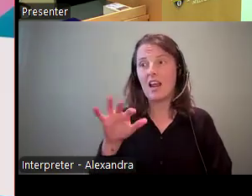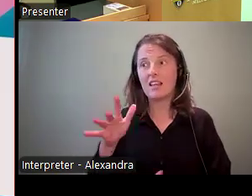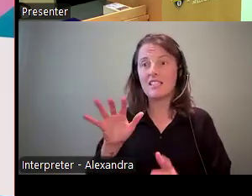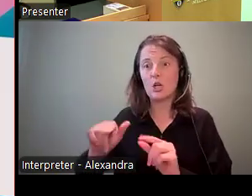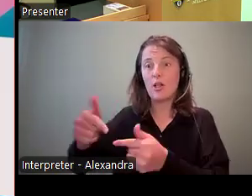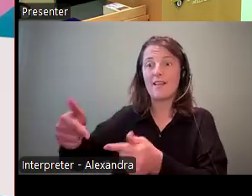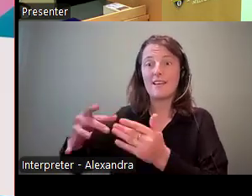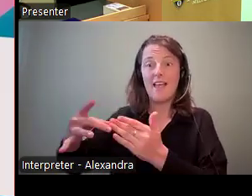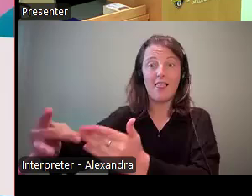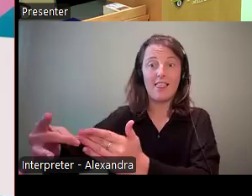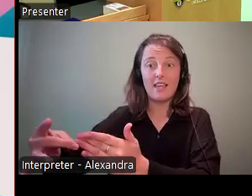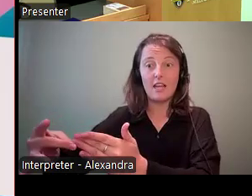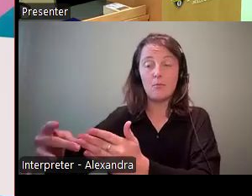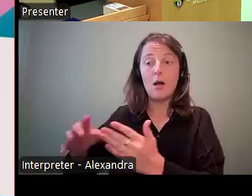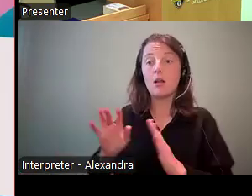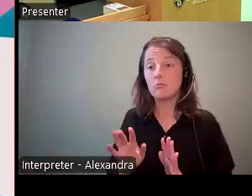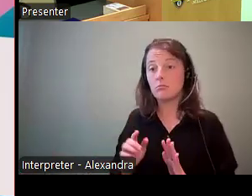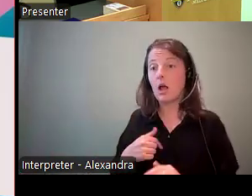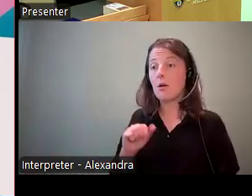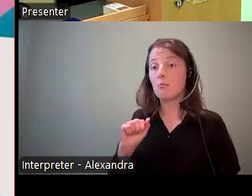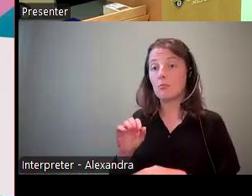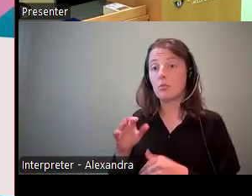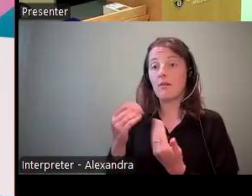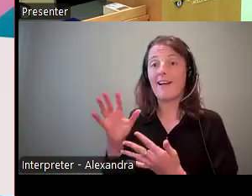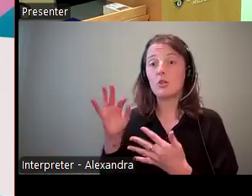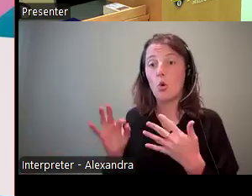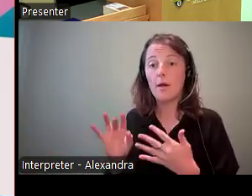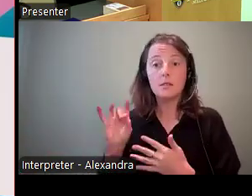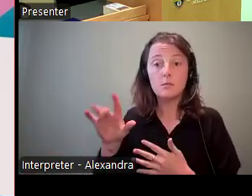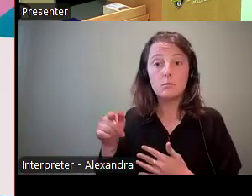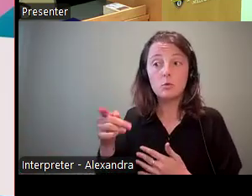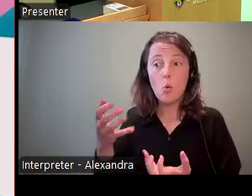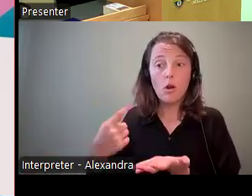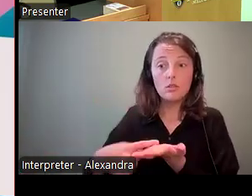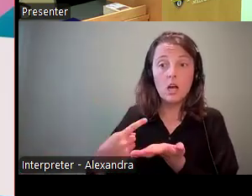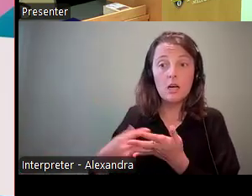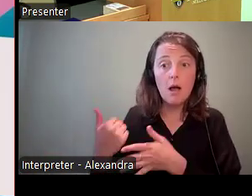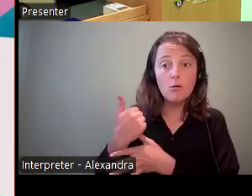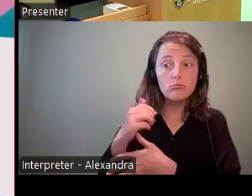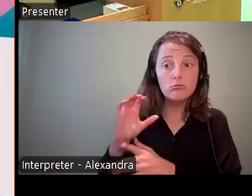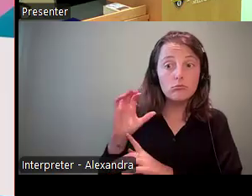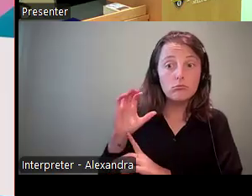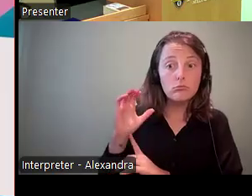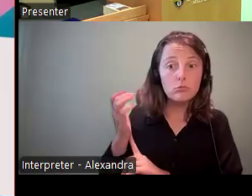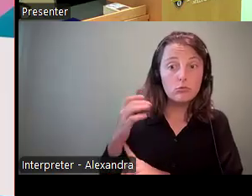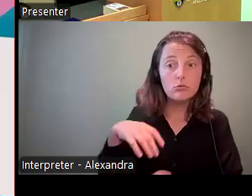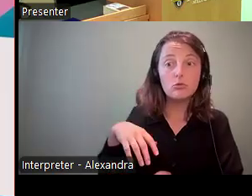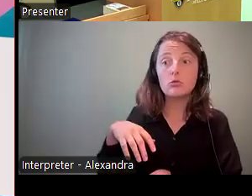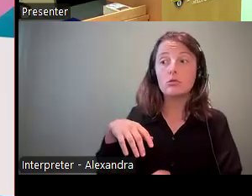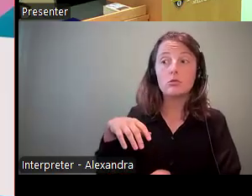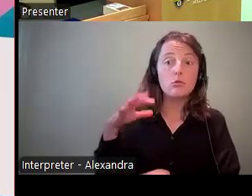the choice of whether they want to talk about community and faith and and culture. Yes, sir.